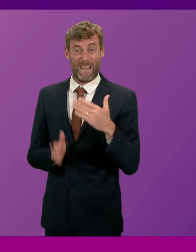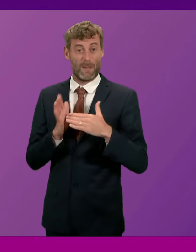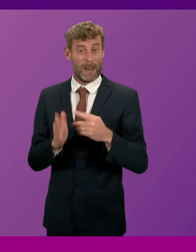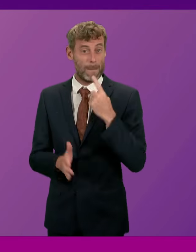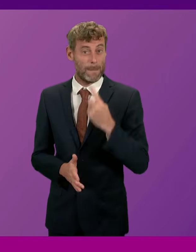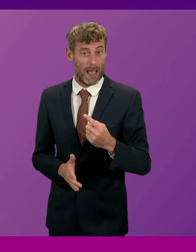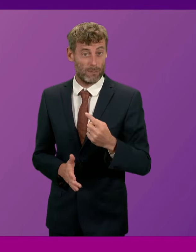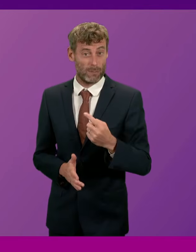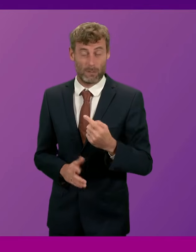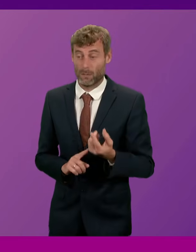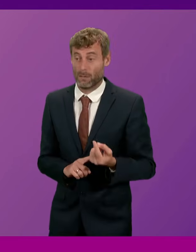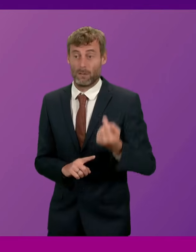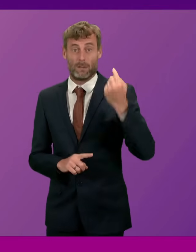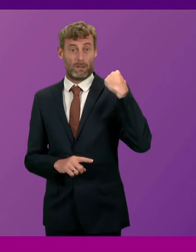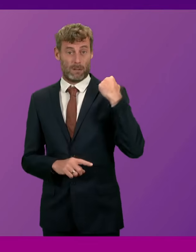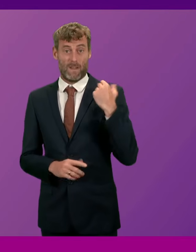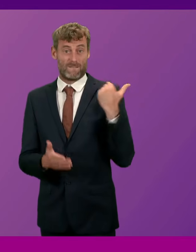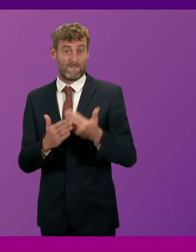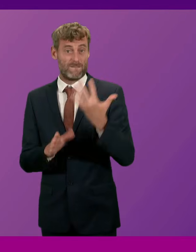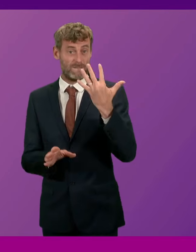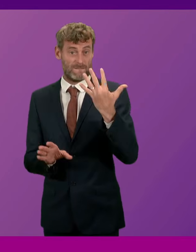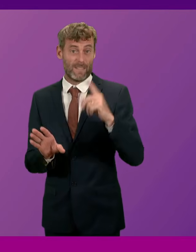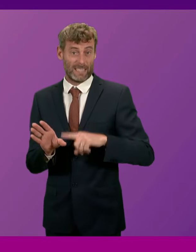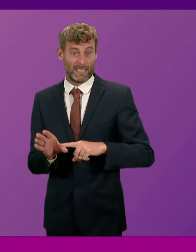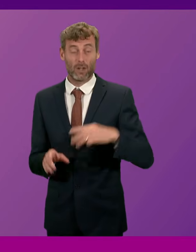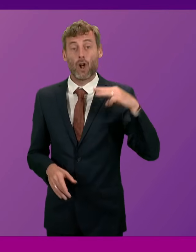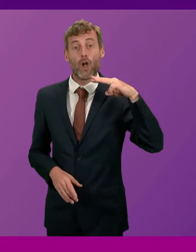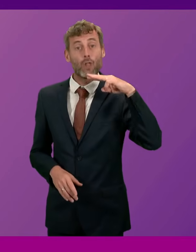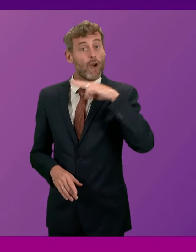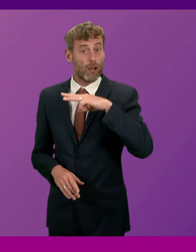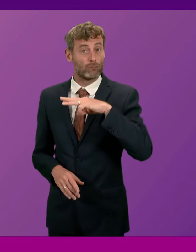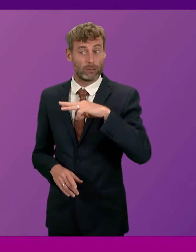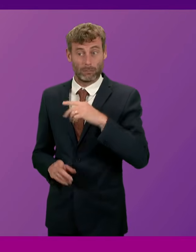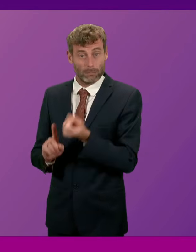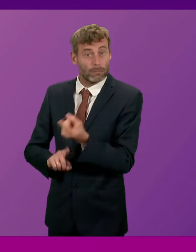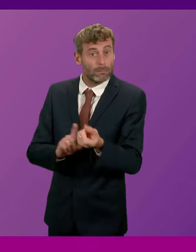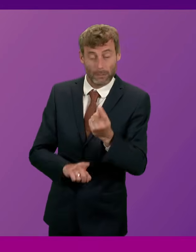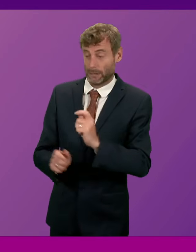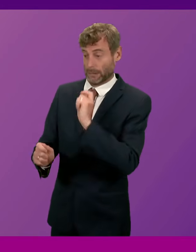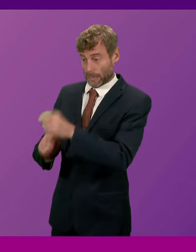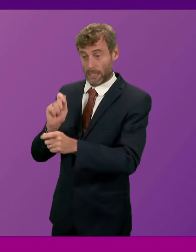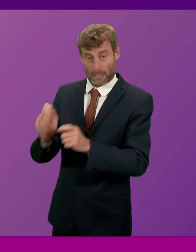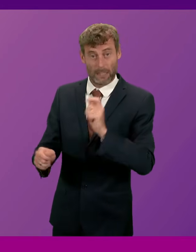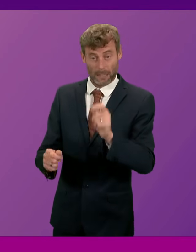there have been 300 such settlements, which have cost £10 million of public money, and a third of